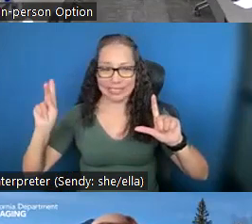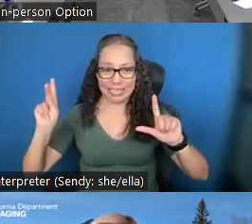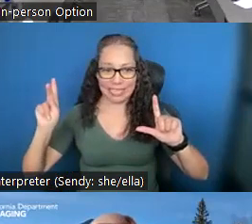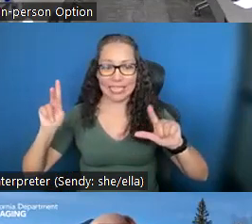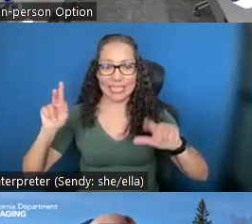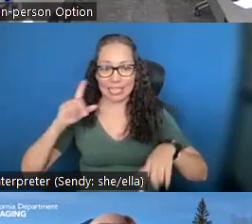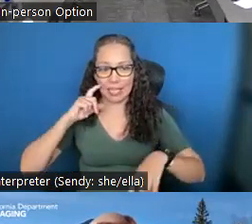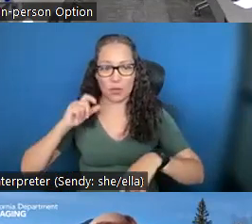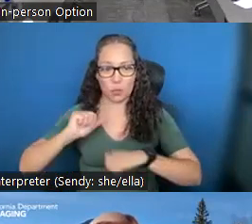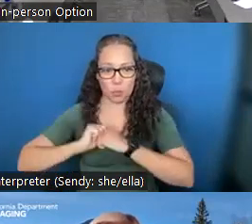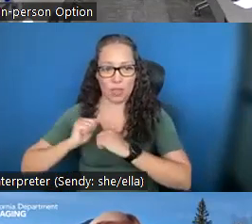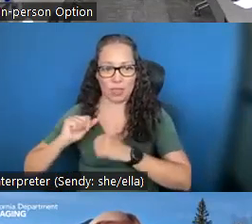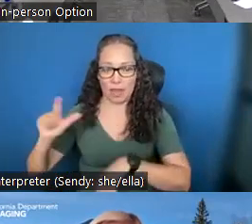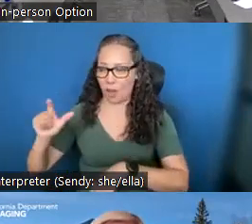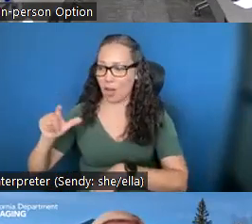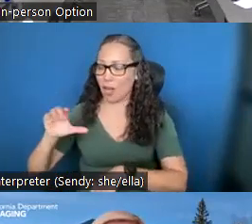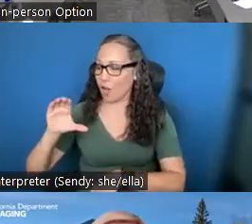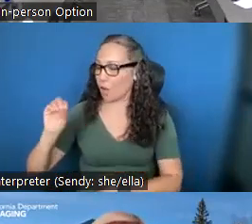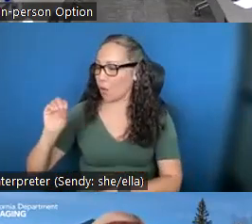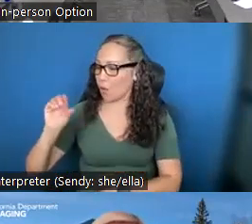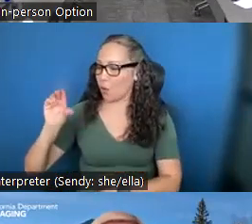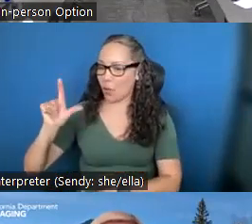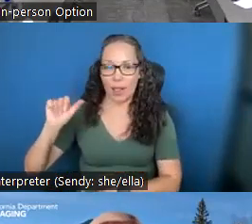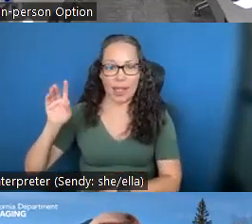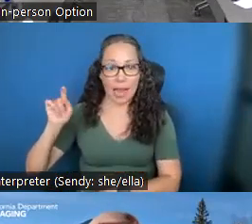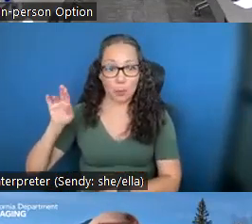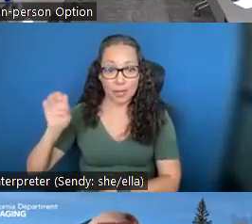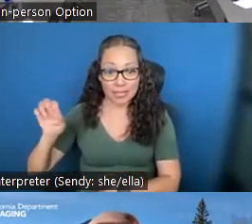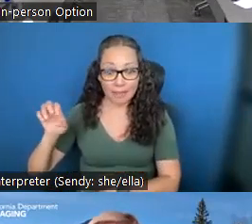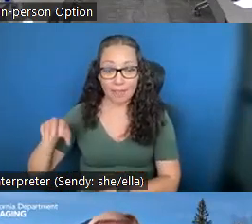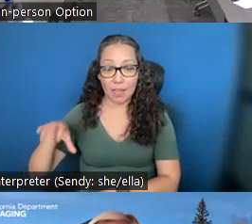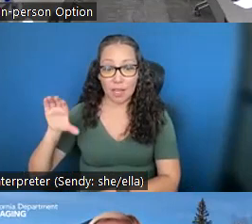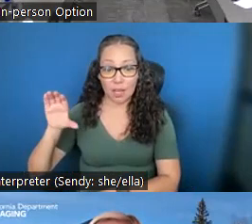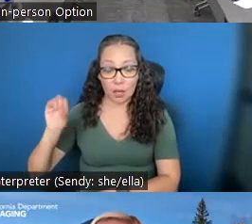Consulting and many of you may have been interviewed for this project or for the